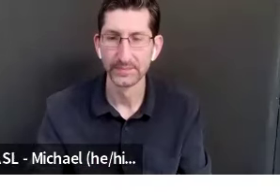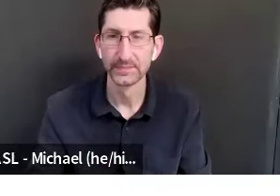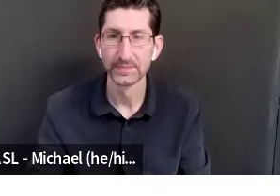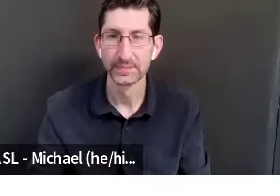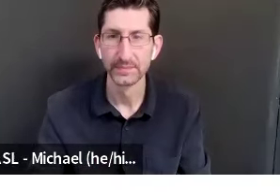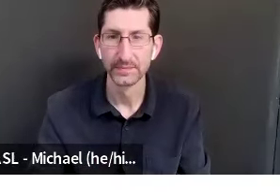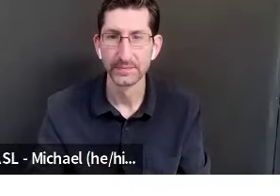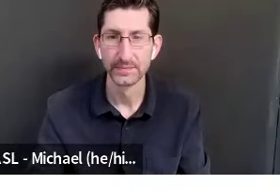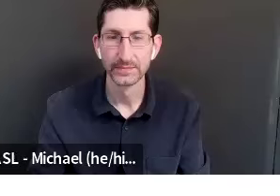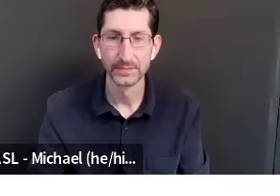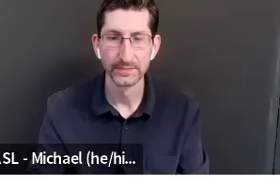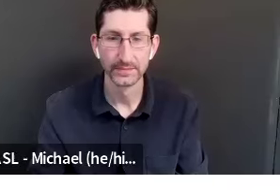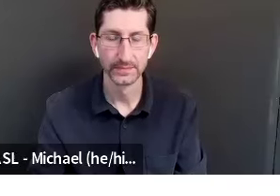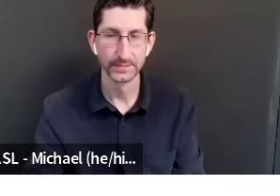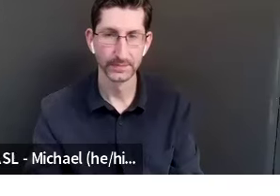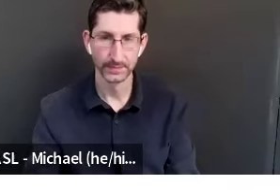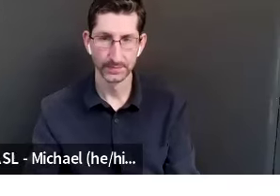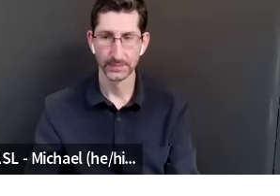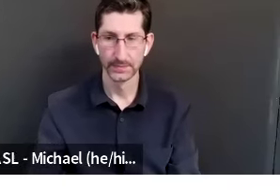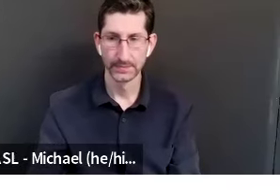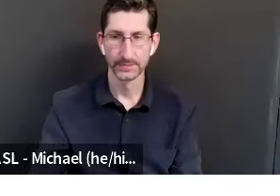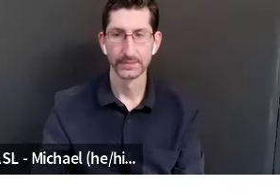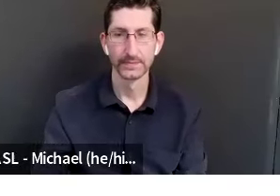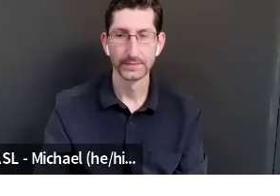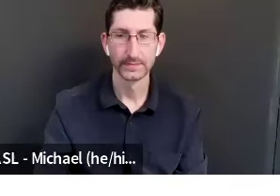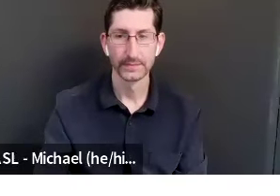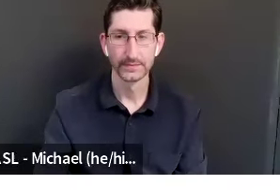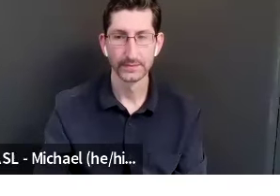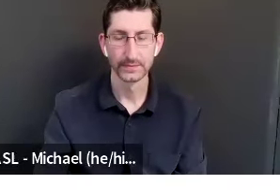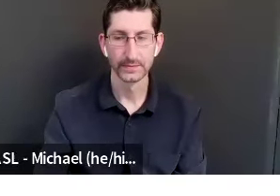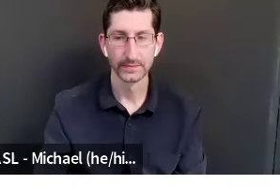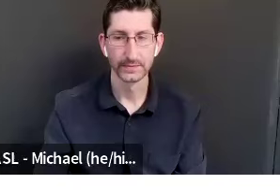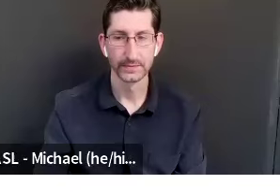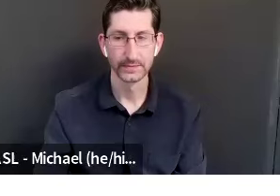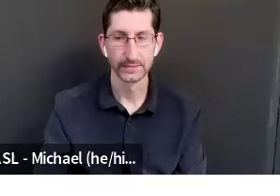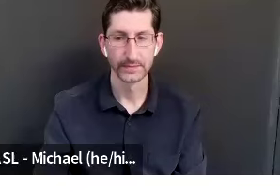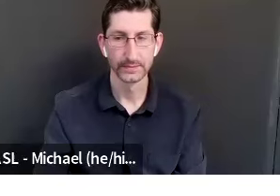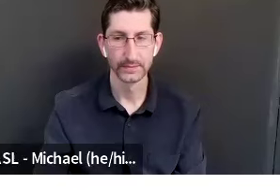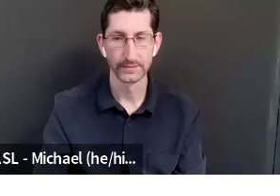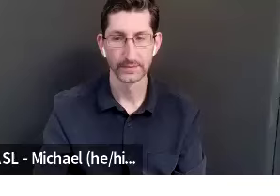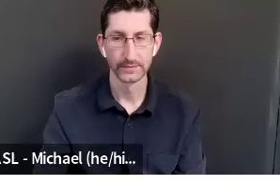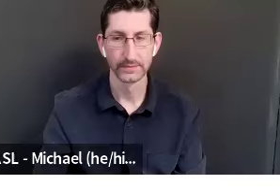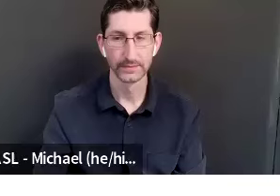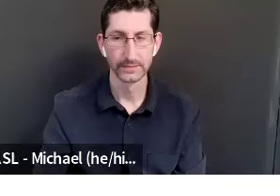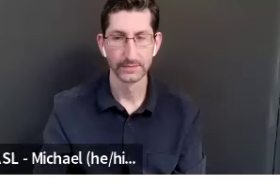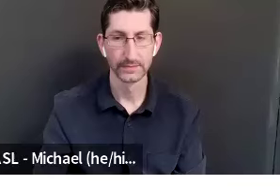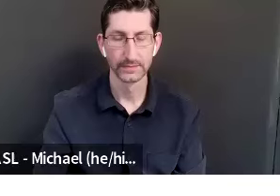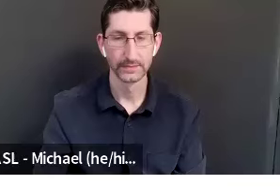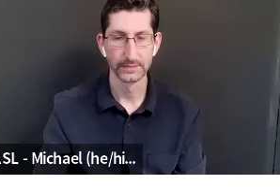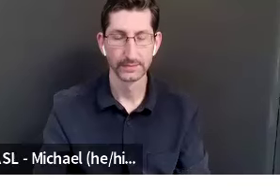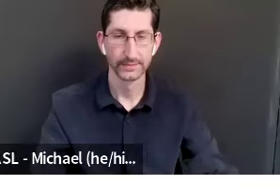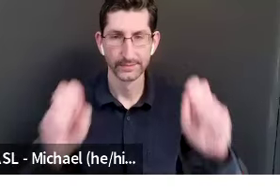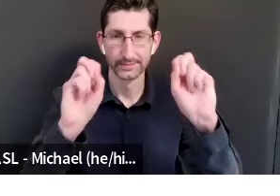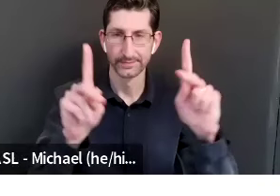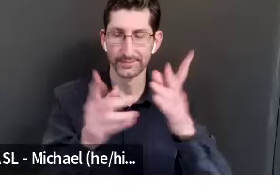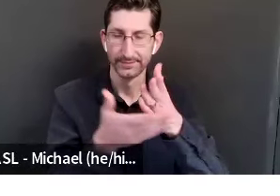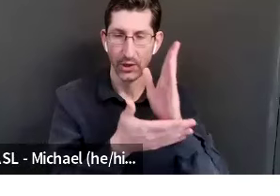AND THEN WE'LL GET STARTED.